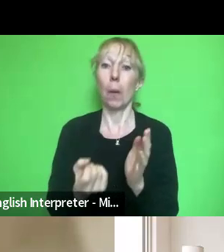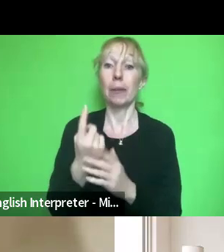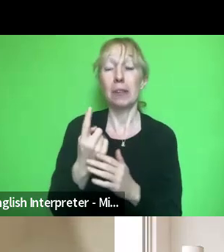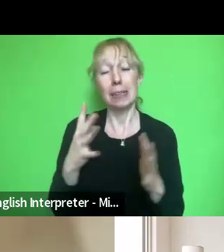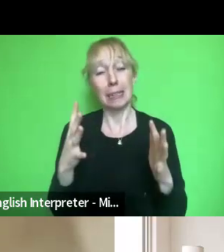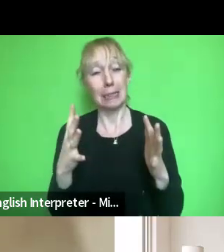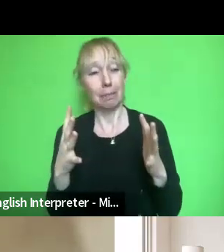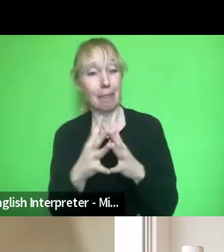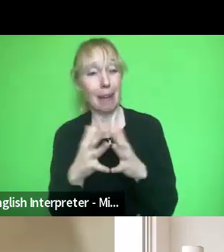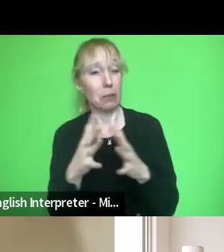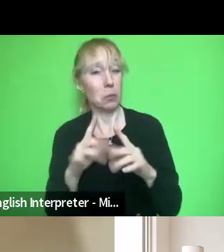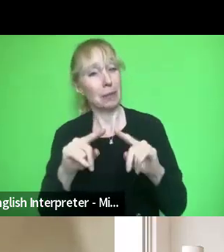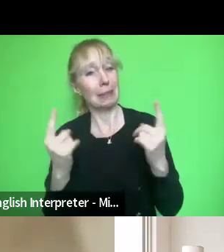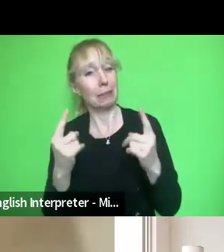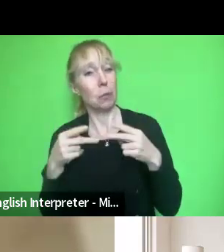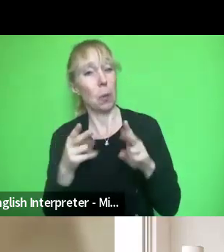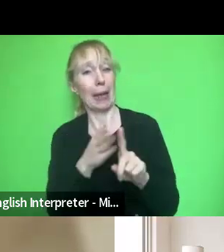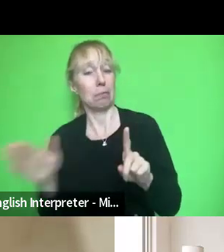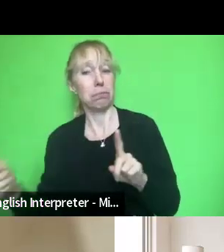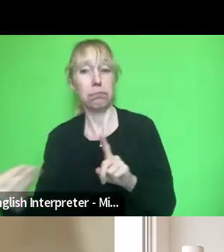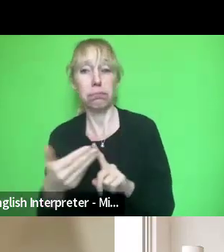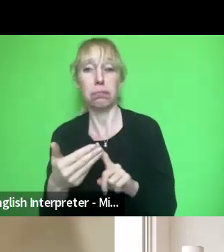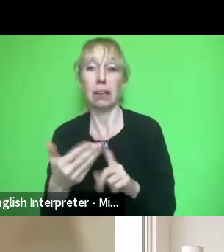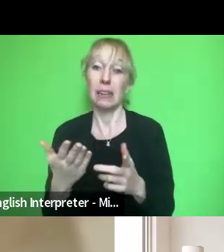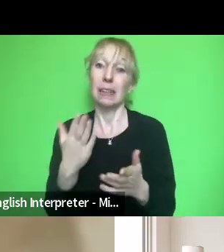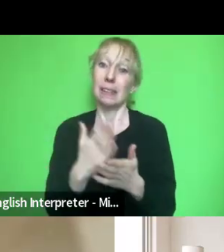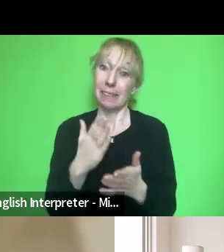can do things, I think. But yeah, it's definitely a sort of resilience point.